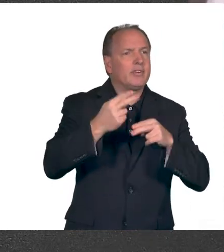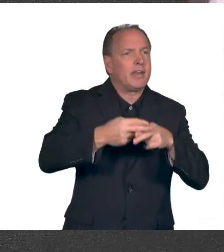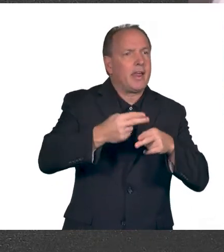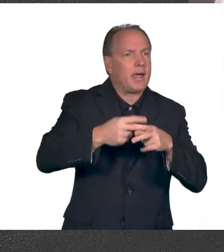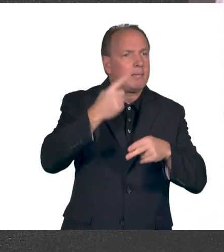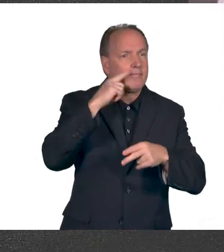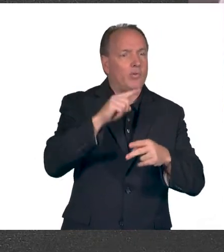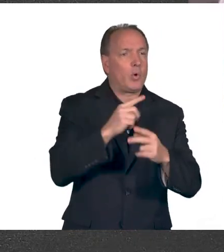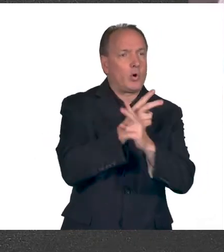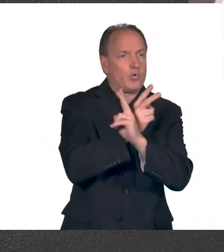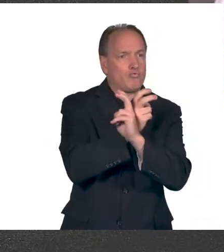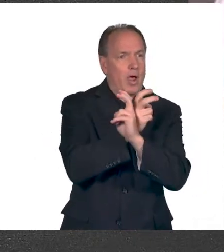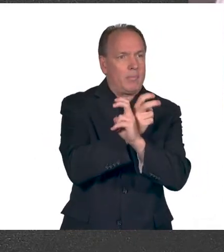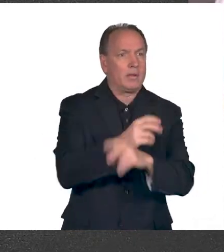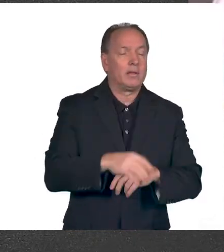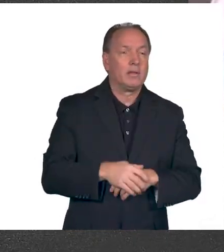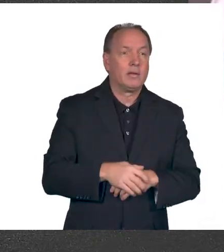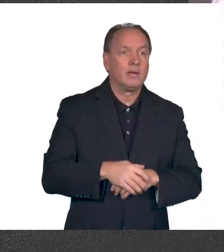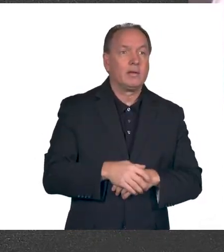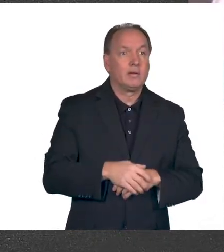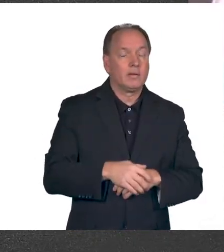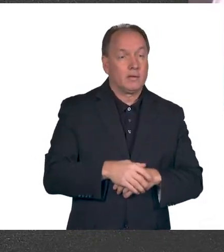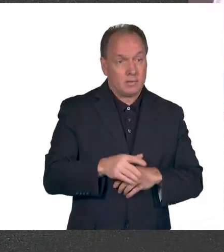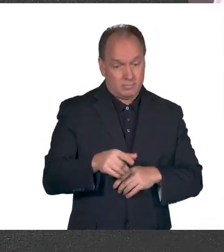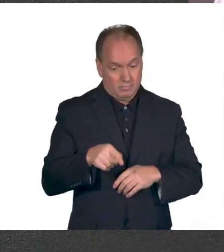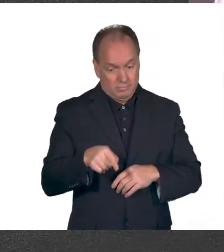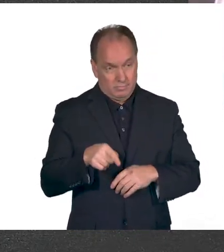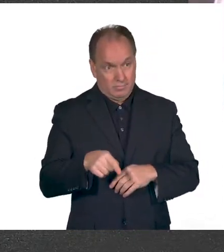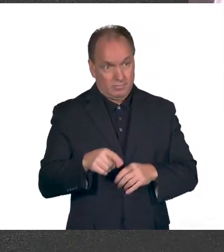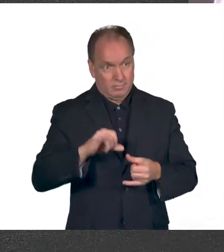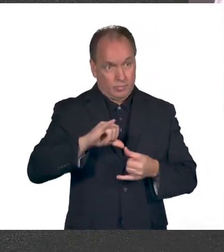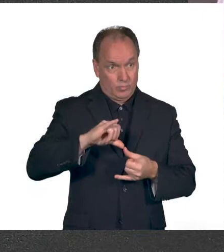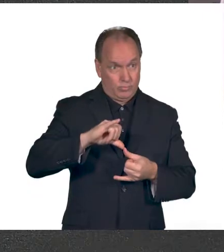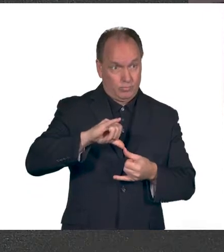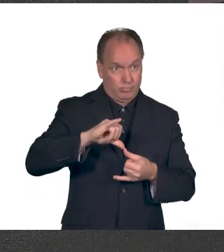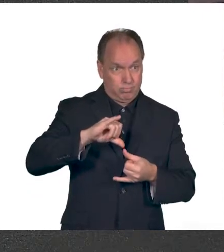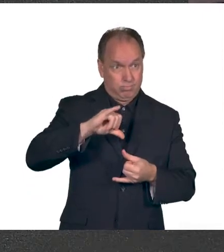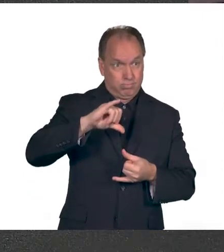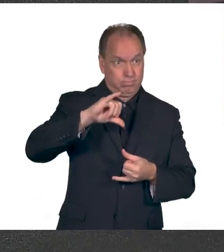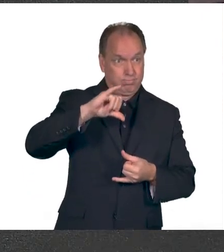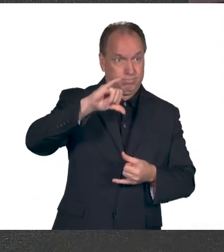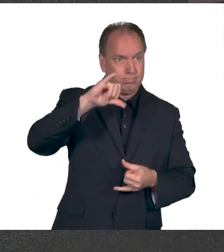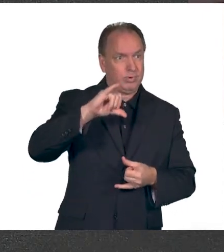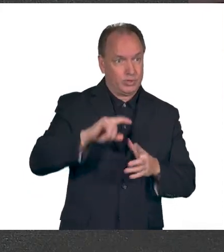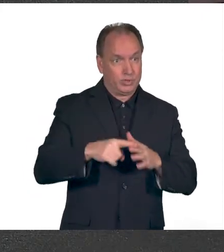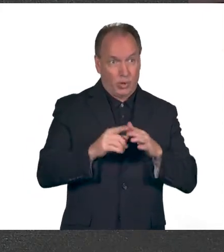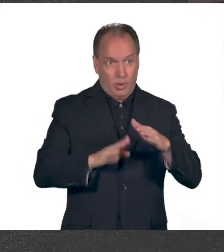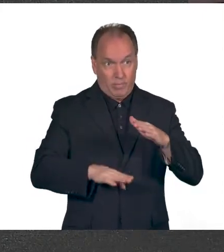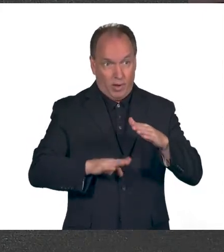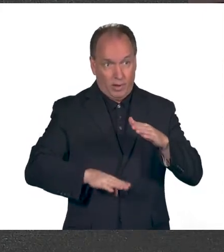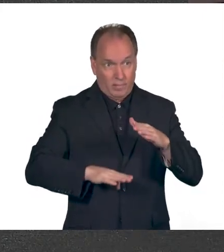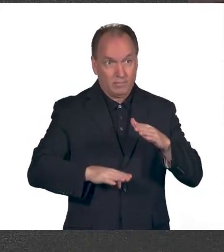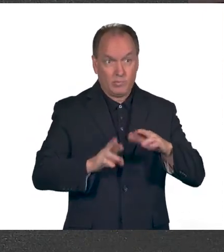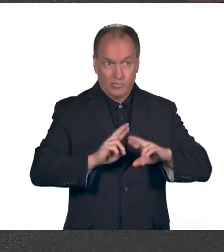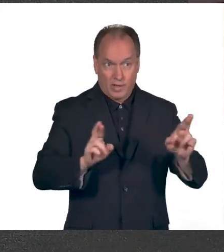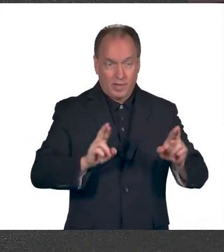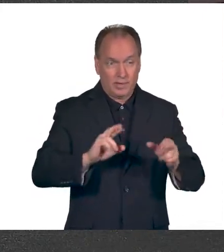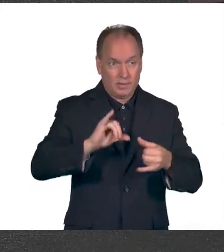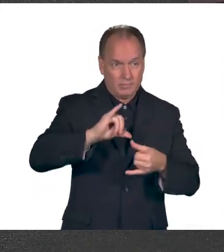So I'm going to put hare down at the very bottom of my ruler. We always want to start at the bottom,